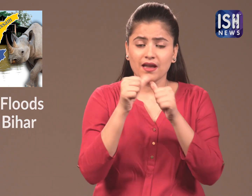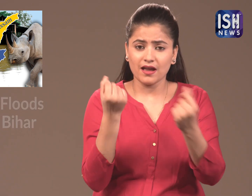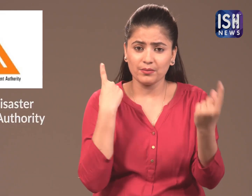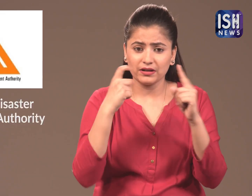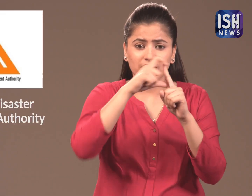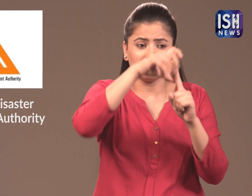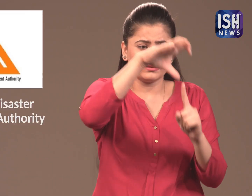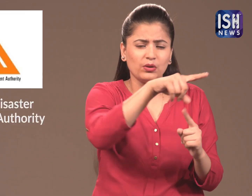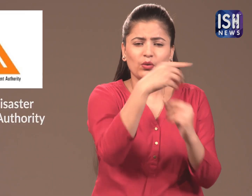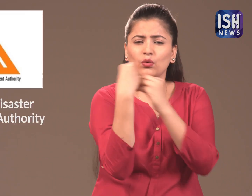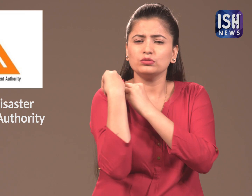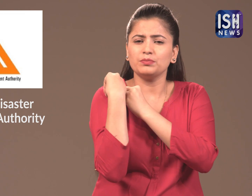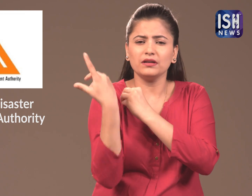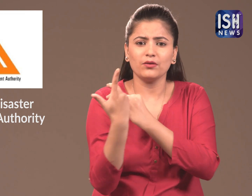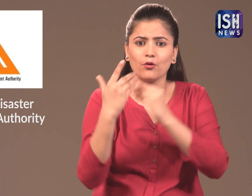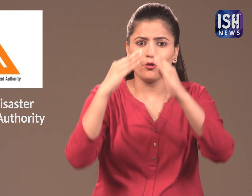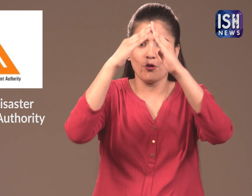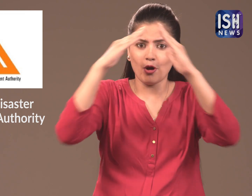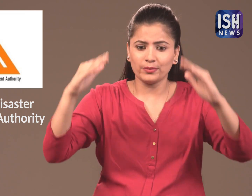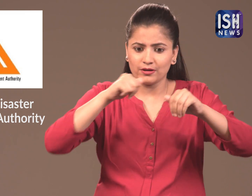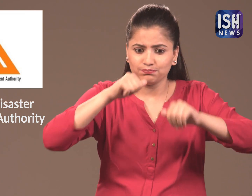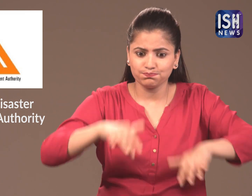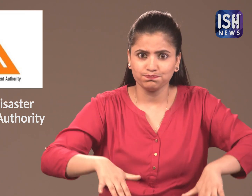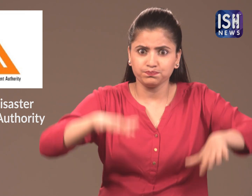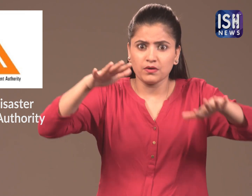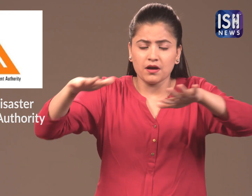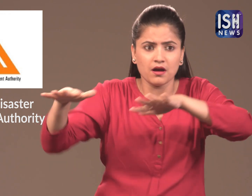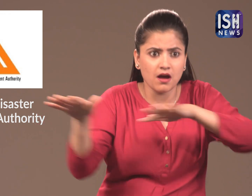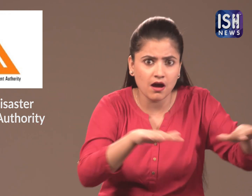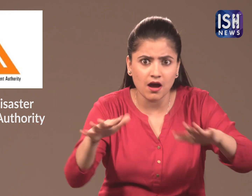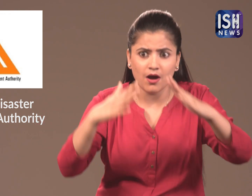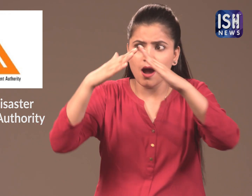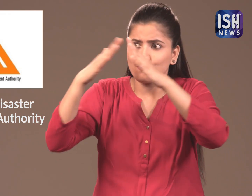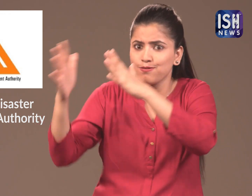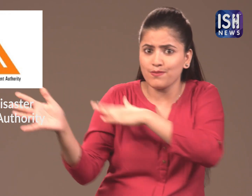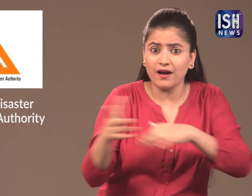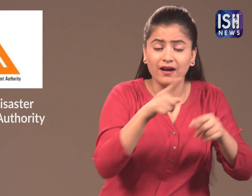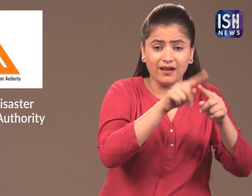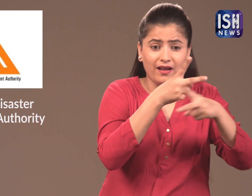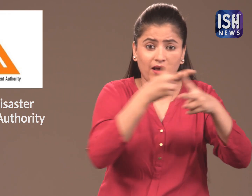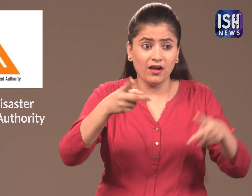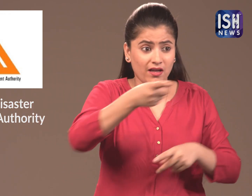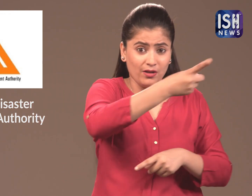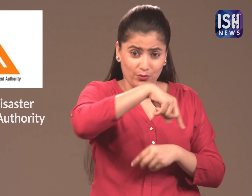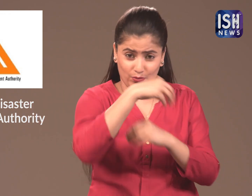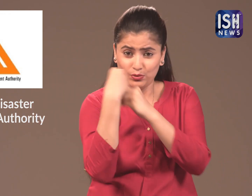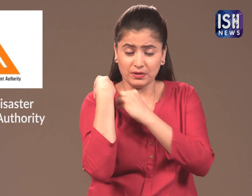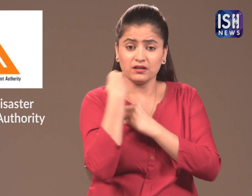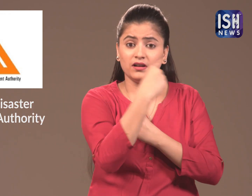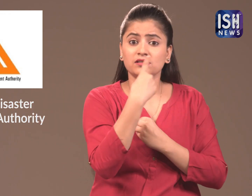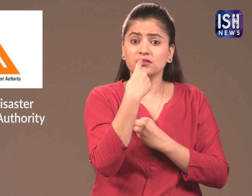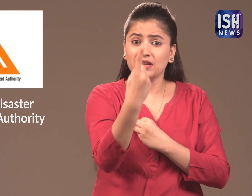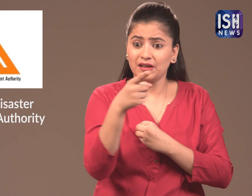The Assam State Disaster Management Authority said that,